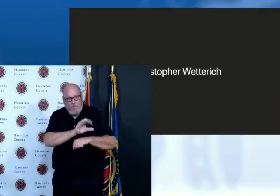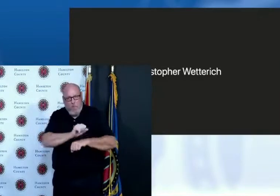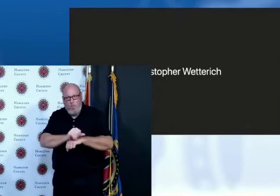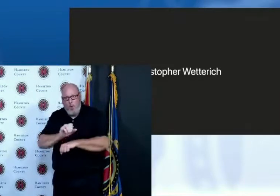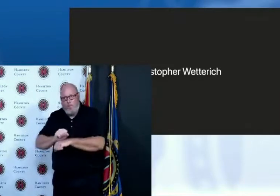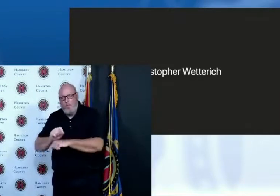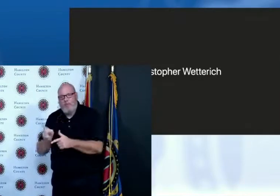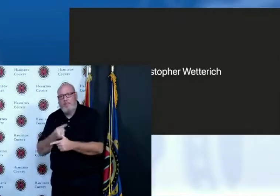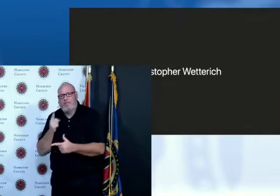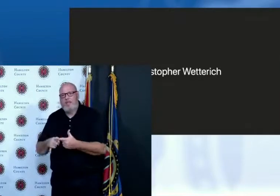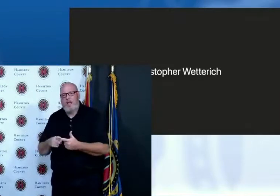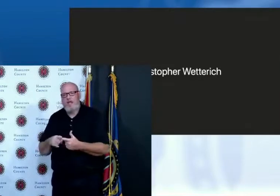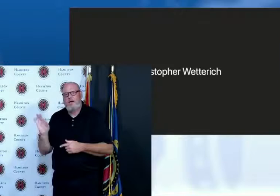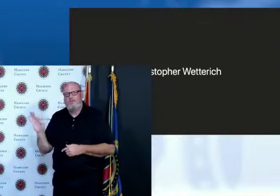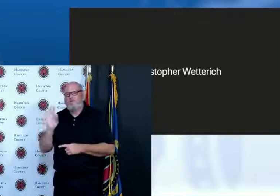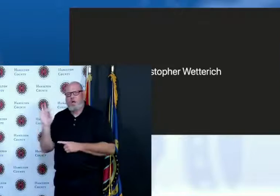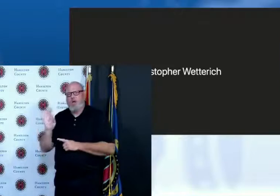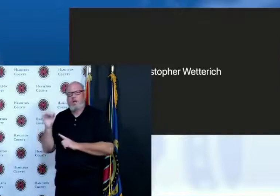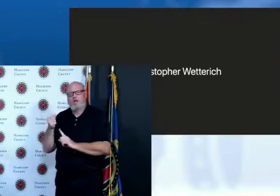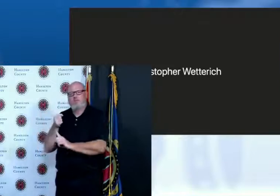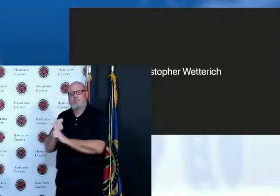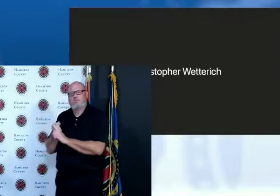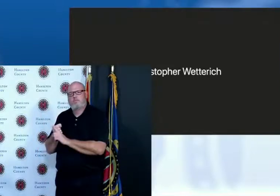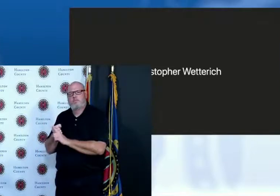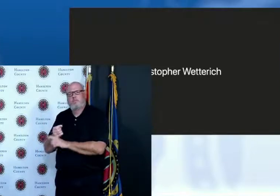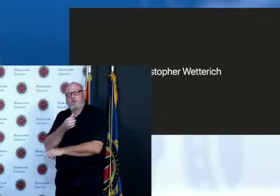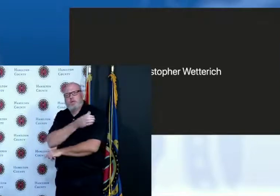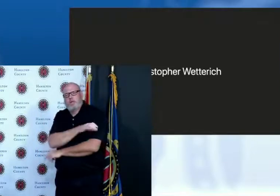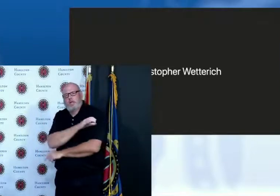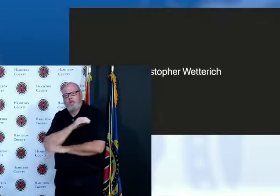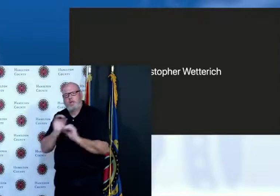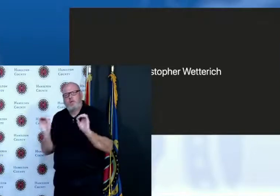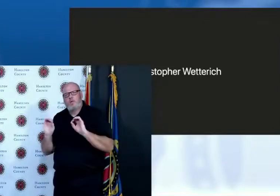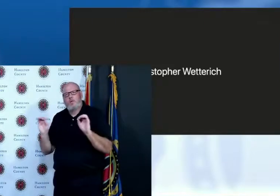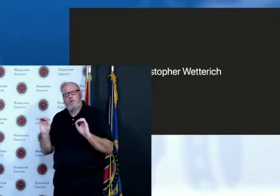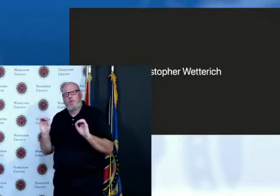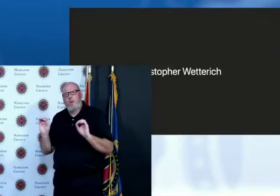fill up and so we decided that was the perfect opportunity to make that shift and so when we made